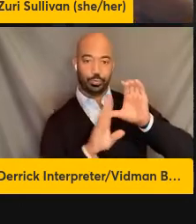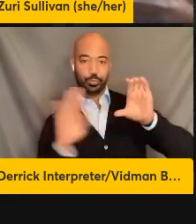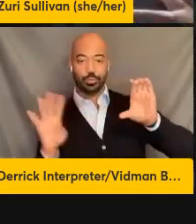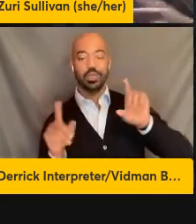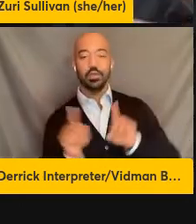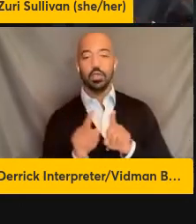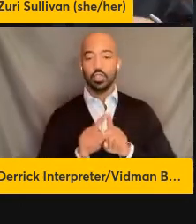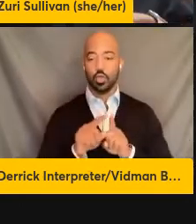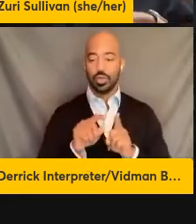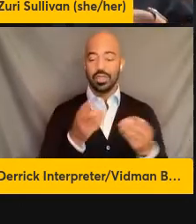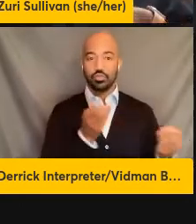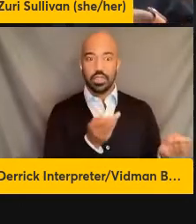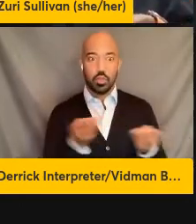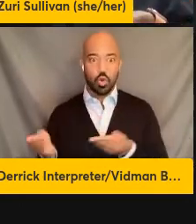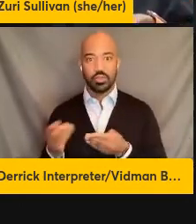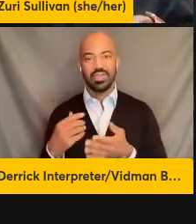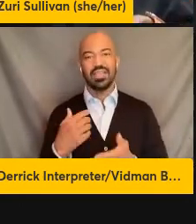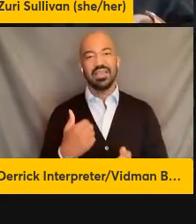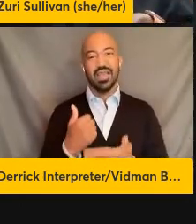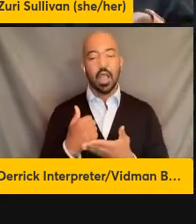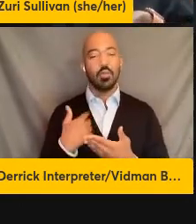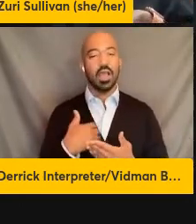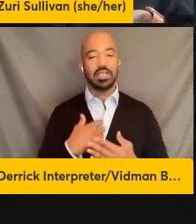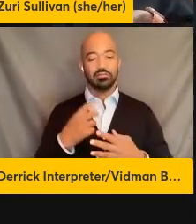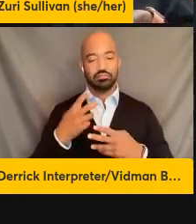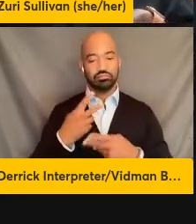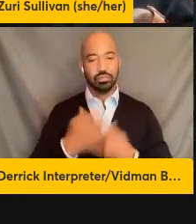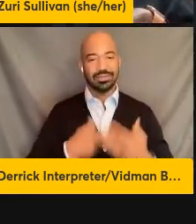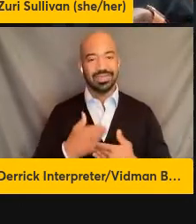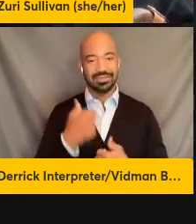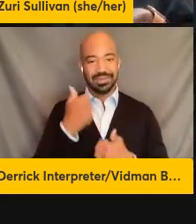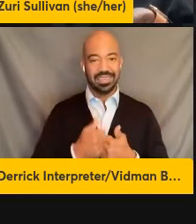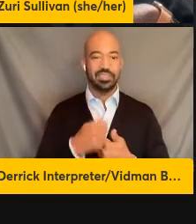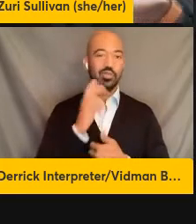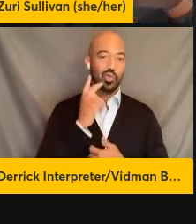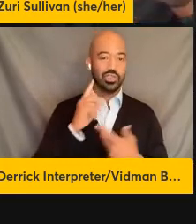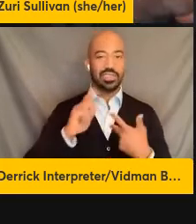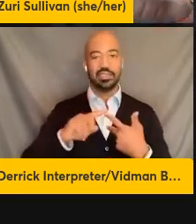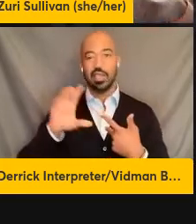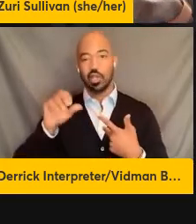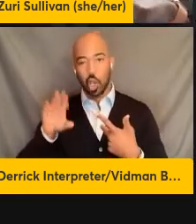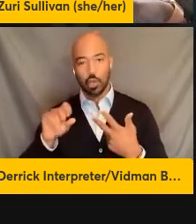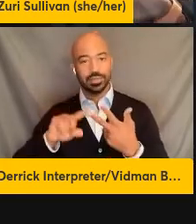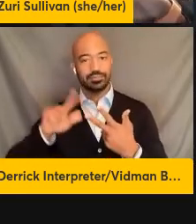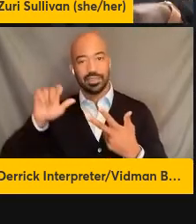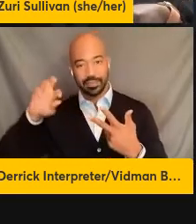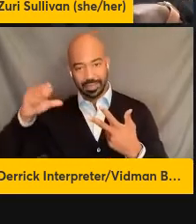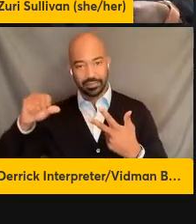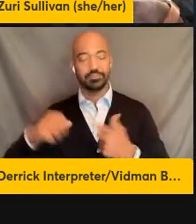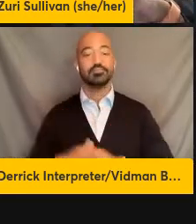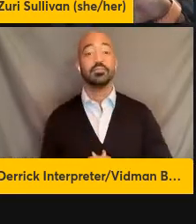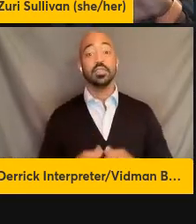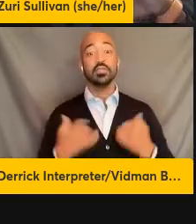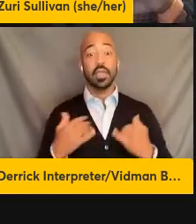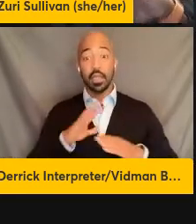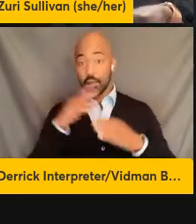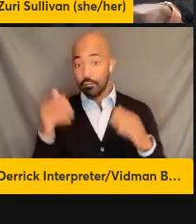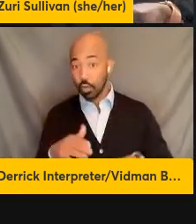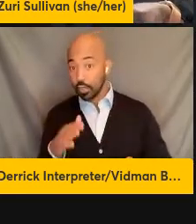specialized for each of these specific types of macronutrients. And so today, I'm going to focus specifically on carbohydrate